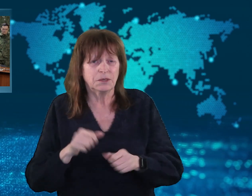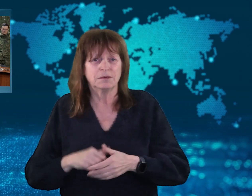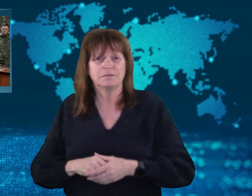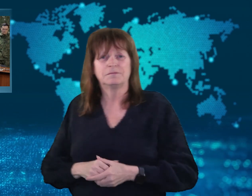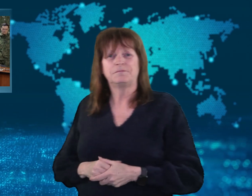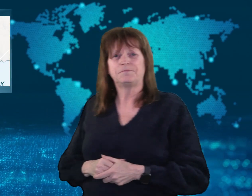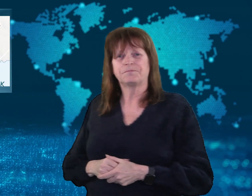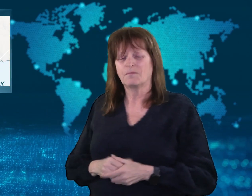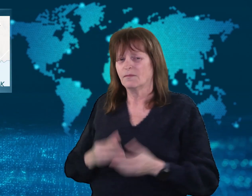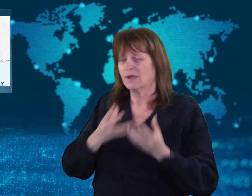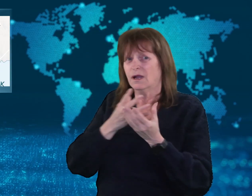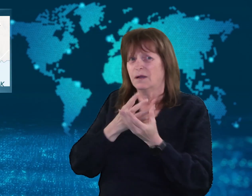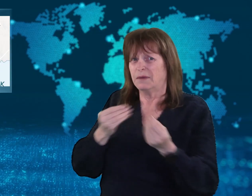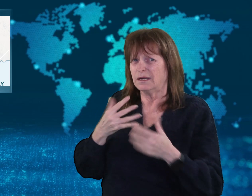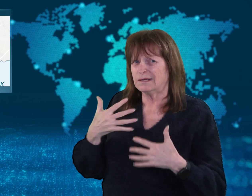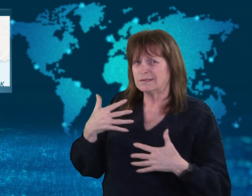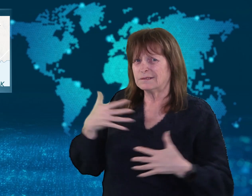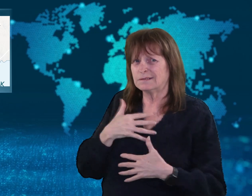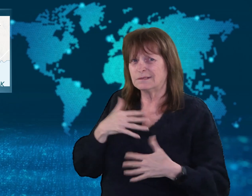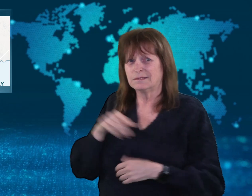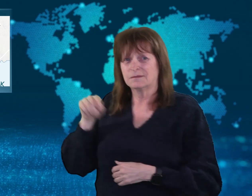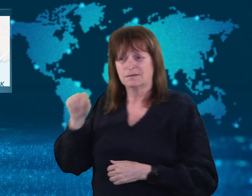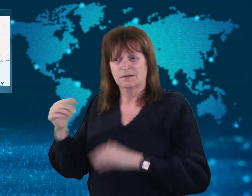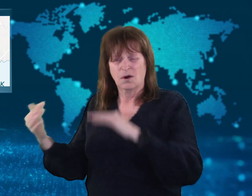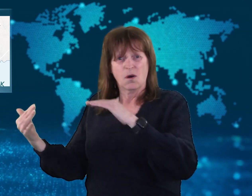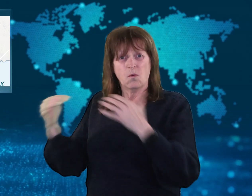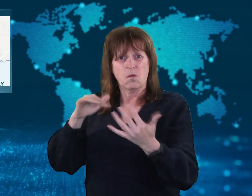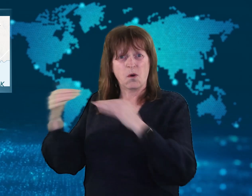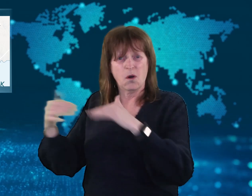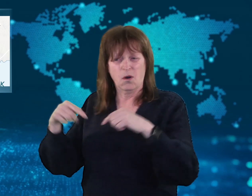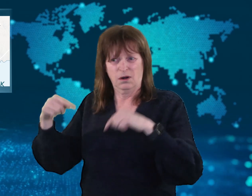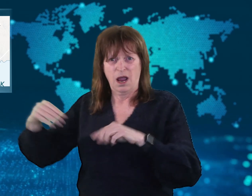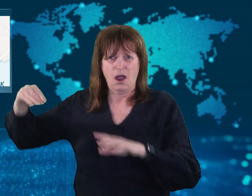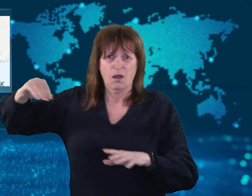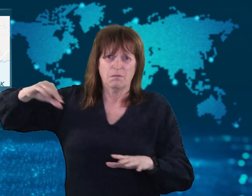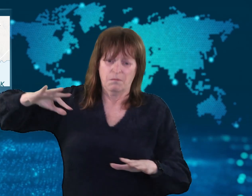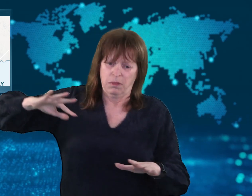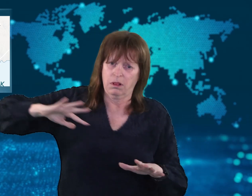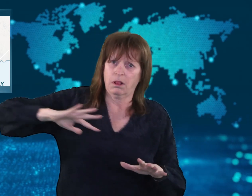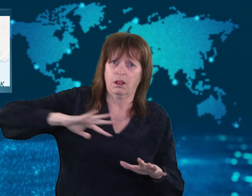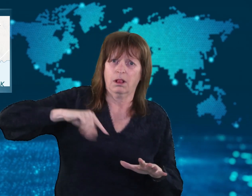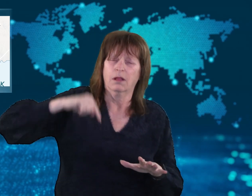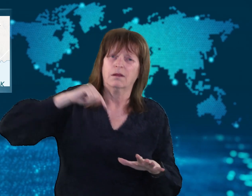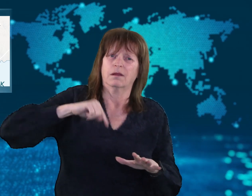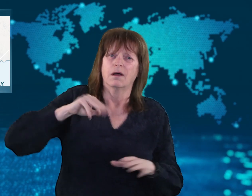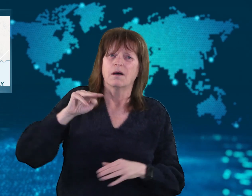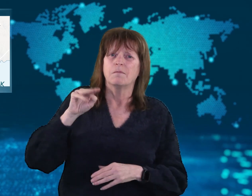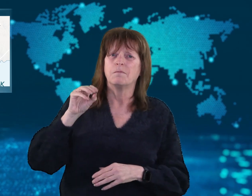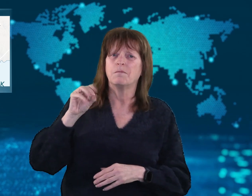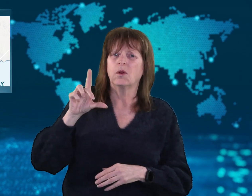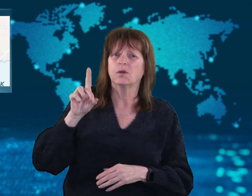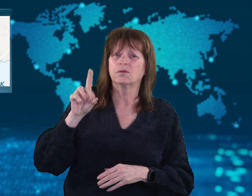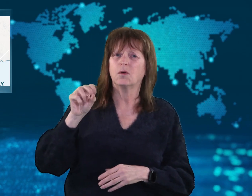Many fear the war has spilled over into Moldova,